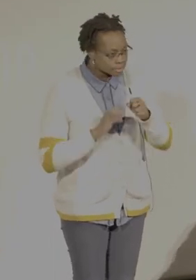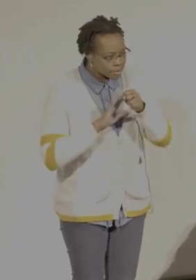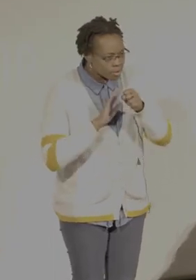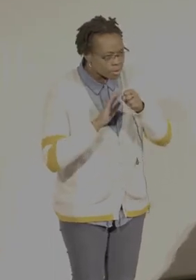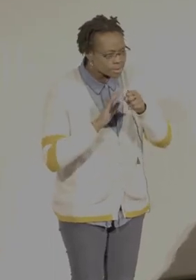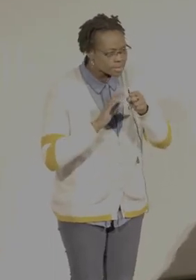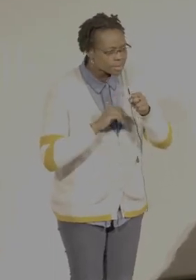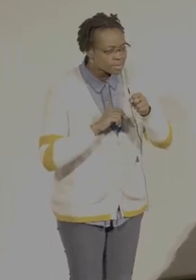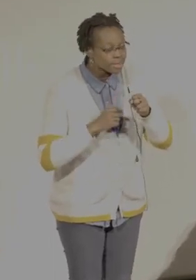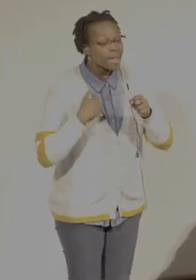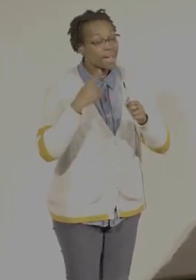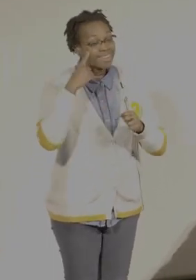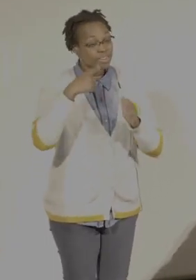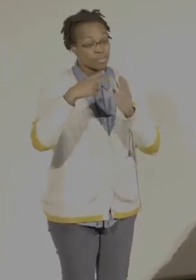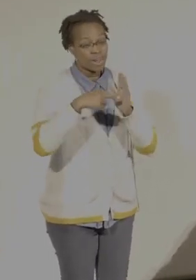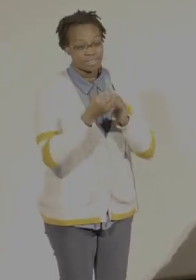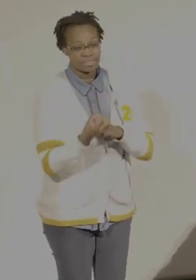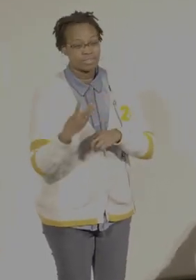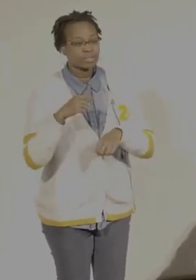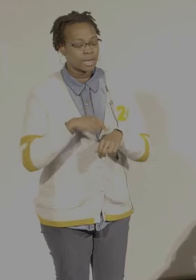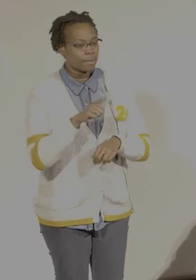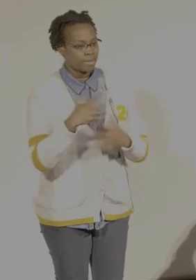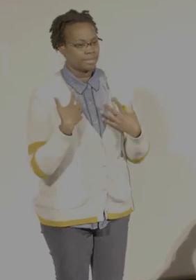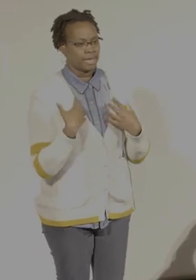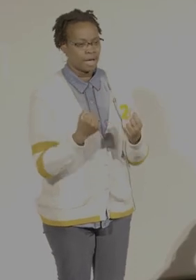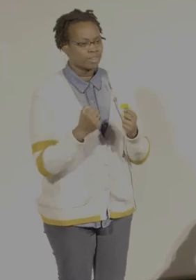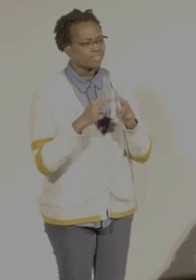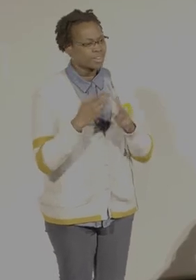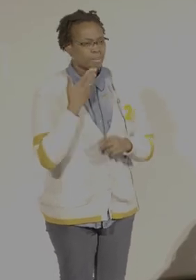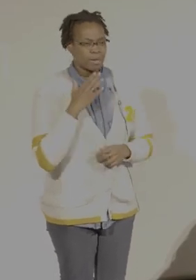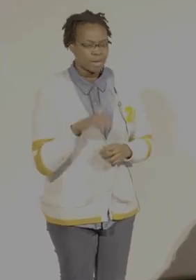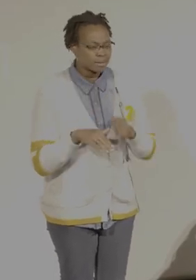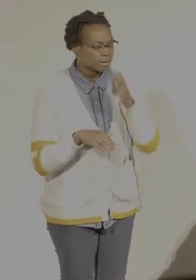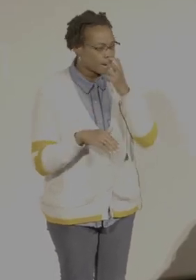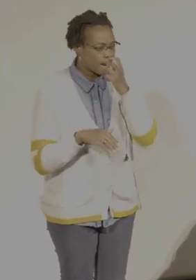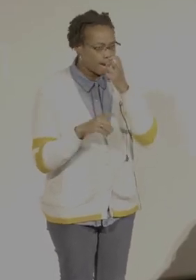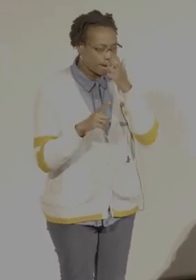I've read, I think we've read several times that his health is very bad and that they keep trying